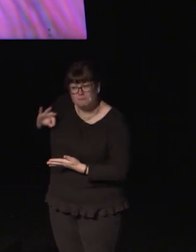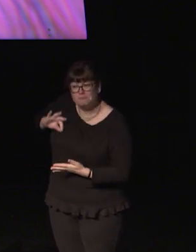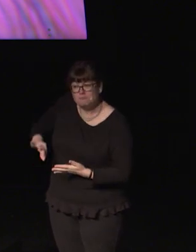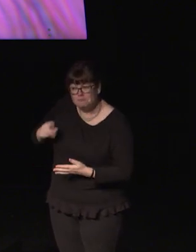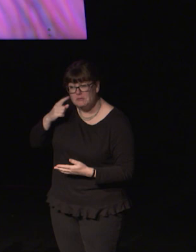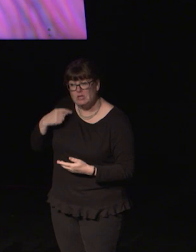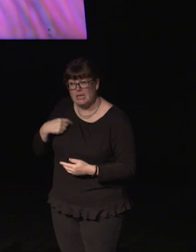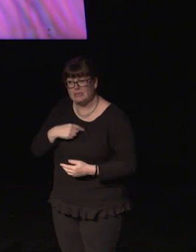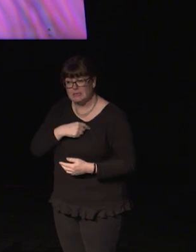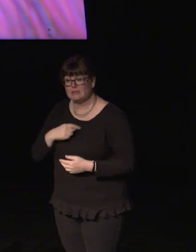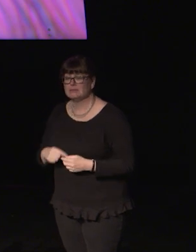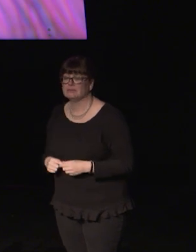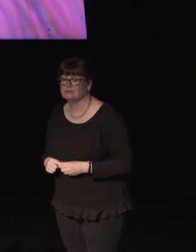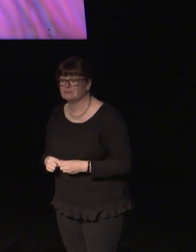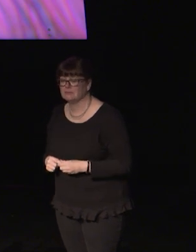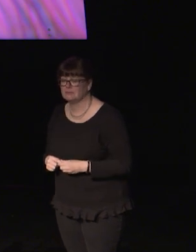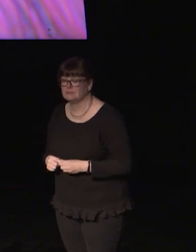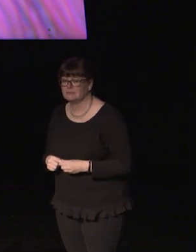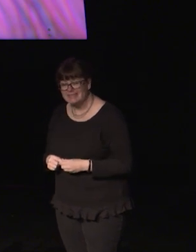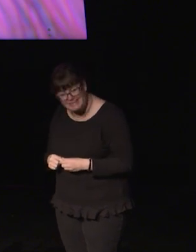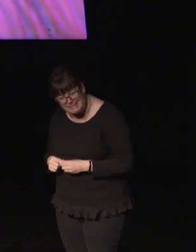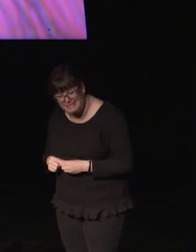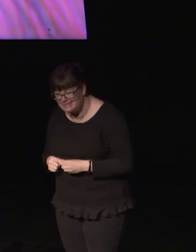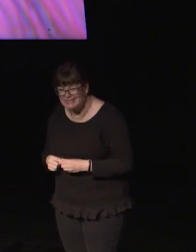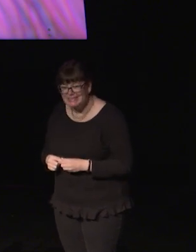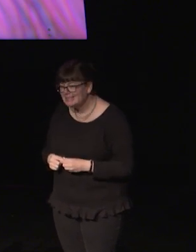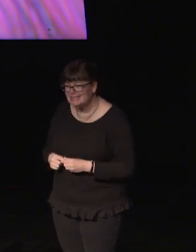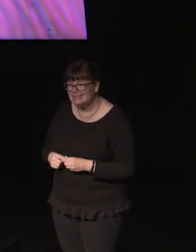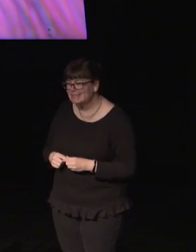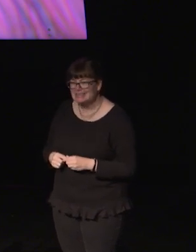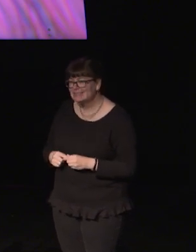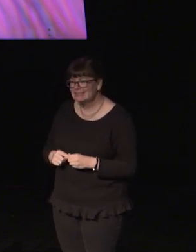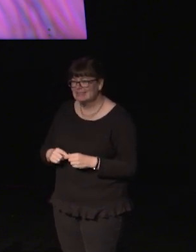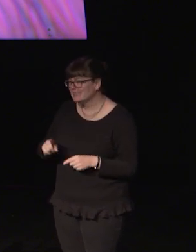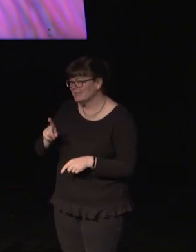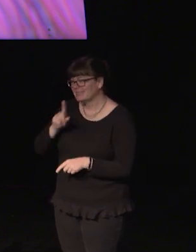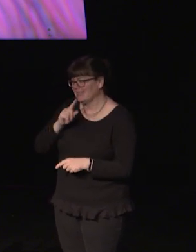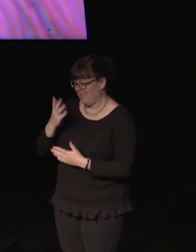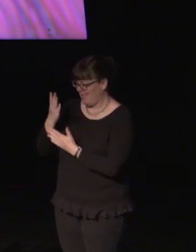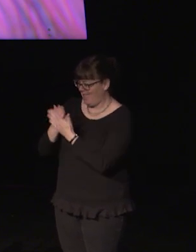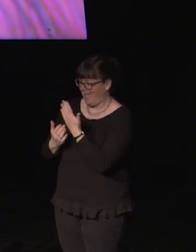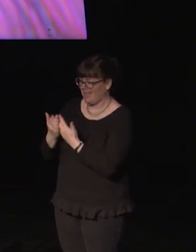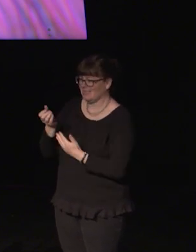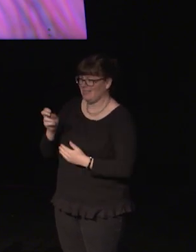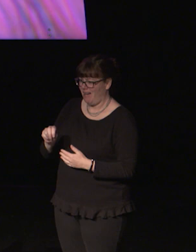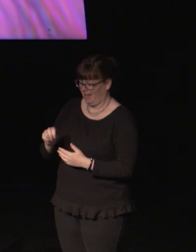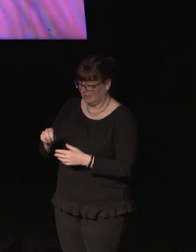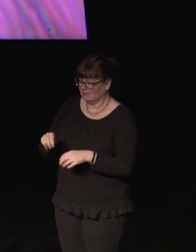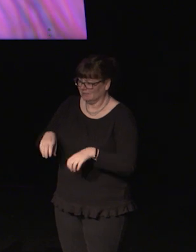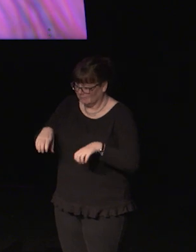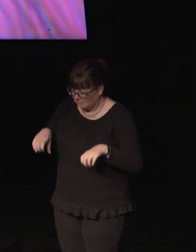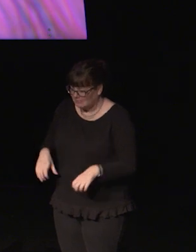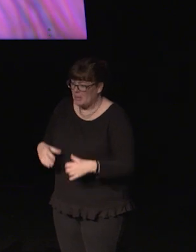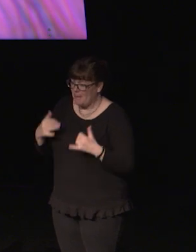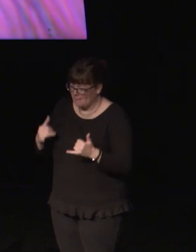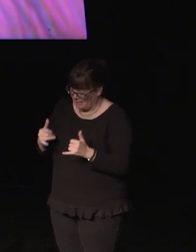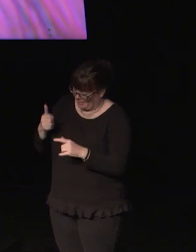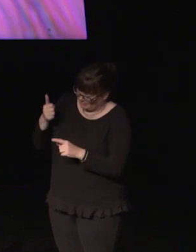but... There's nothing more better than having the experience of actually playing the game itself as it was intended.